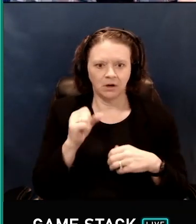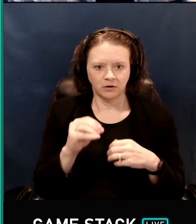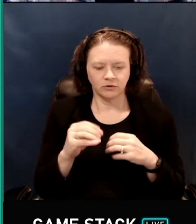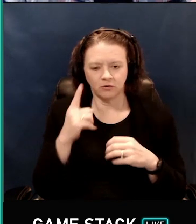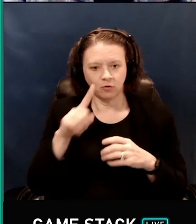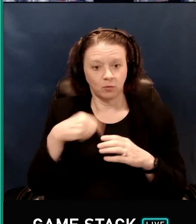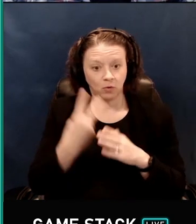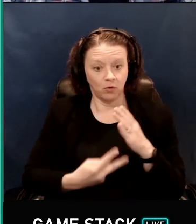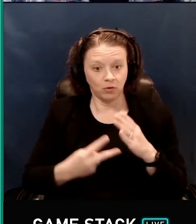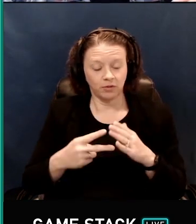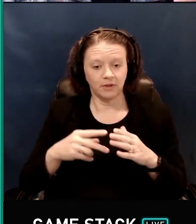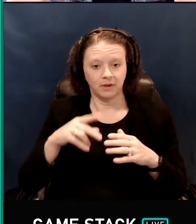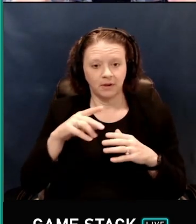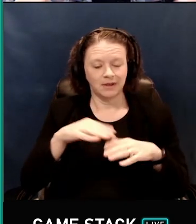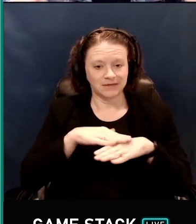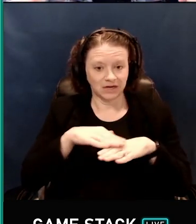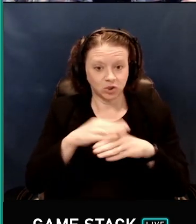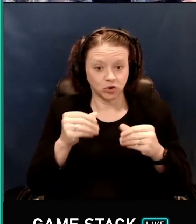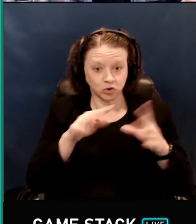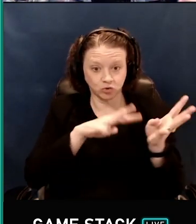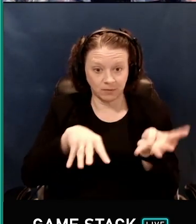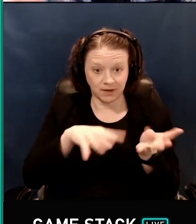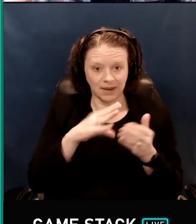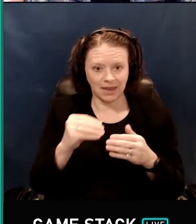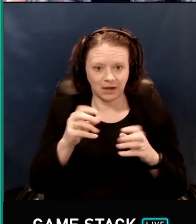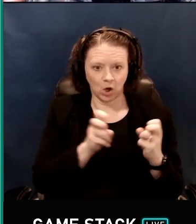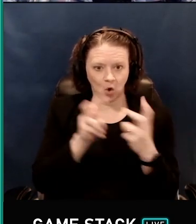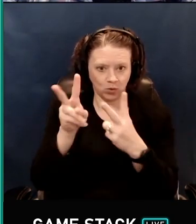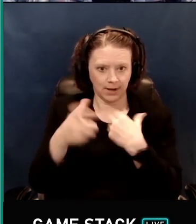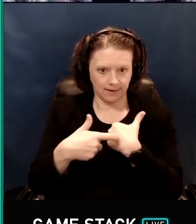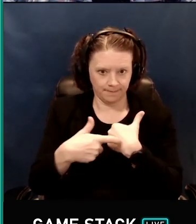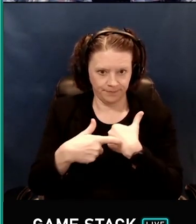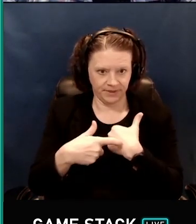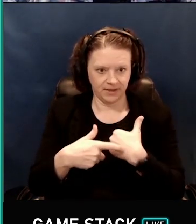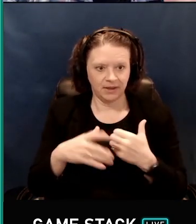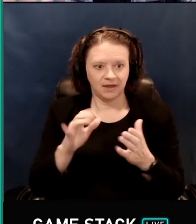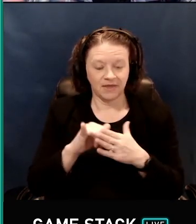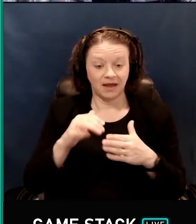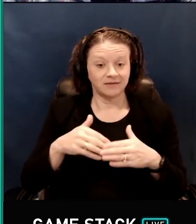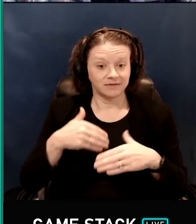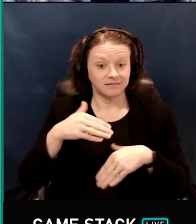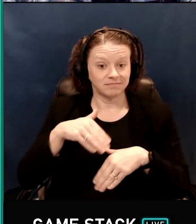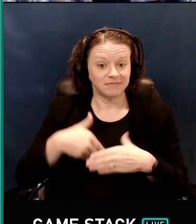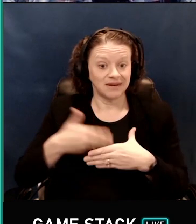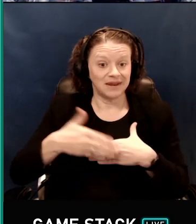load time. The CPU savings are at next gen IO rates, so we're talking gigabytes a second, are really,